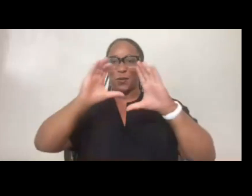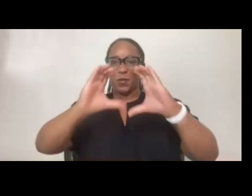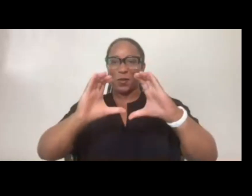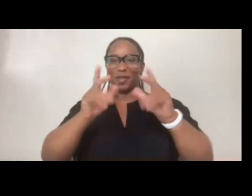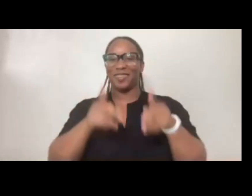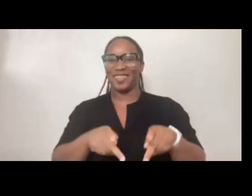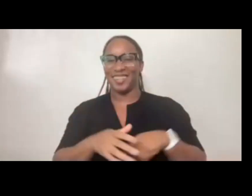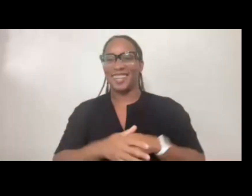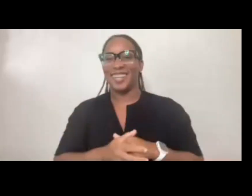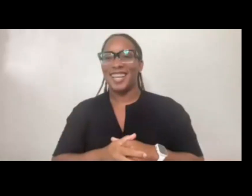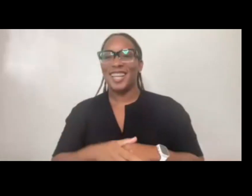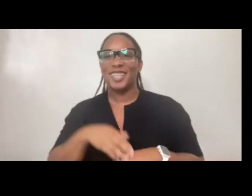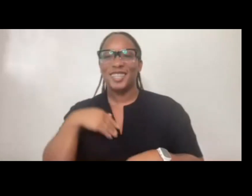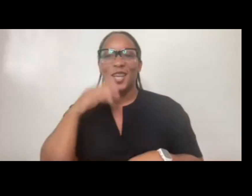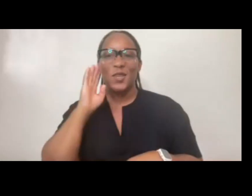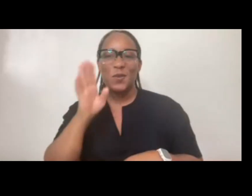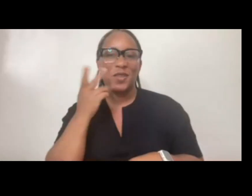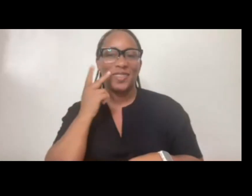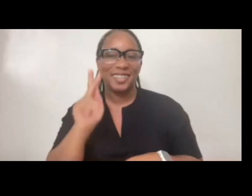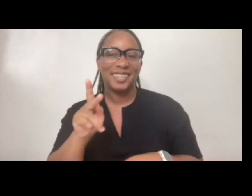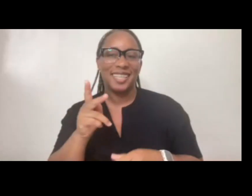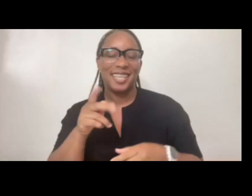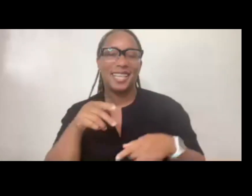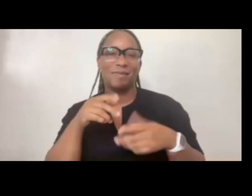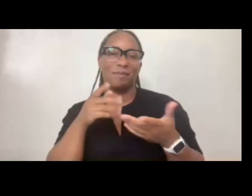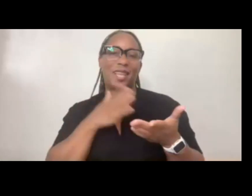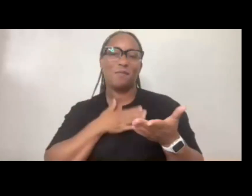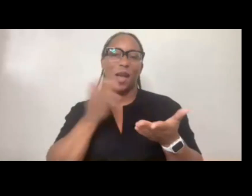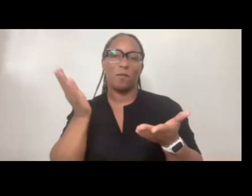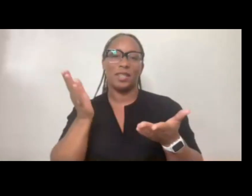So. So you'll you'll see some of that in what I have to share with you today.